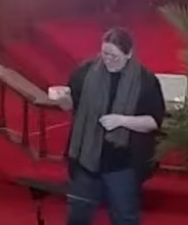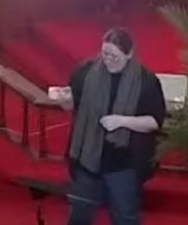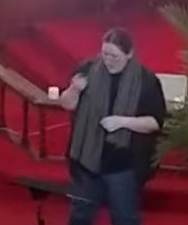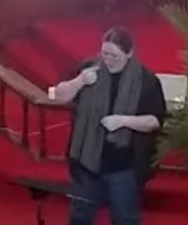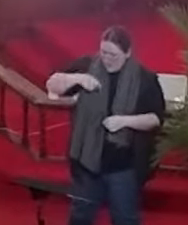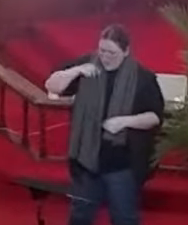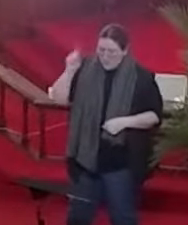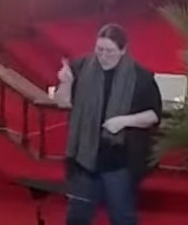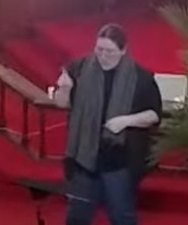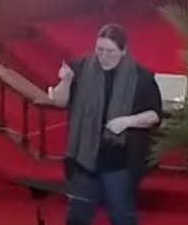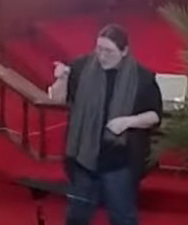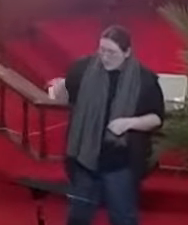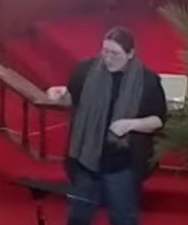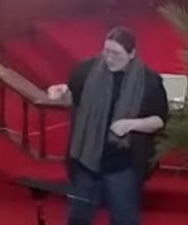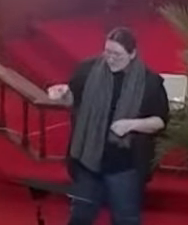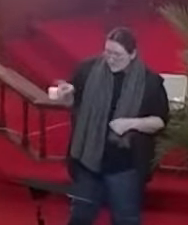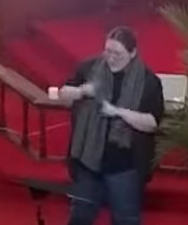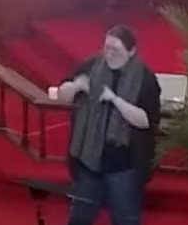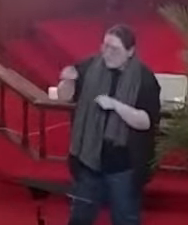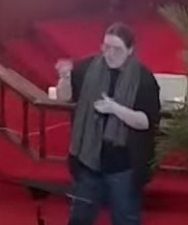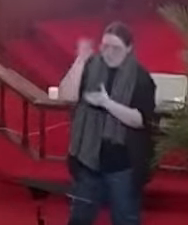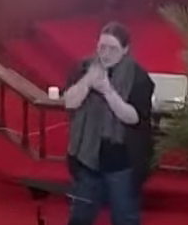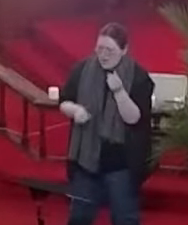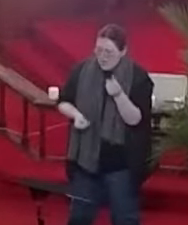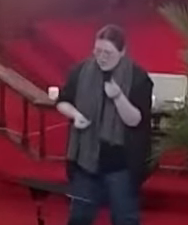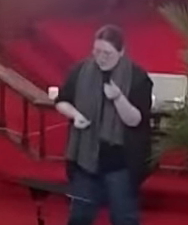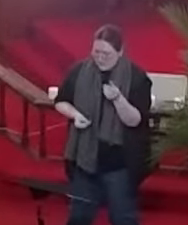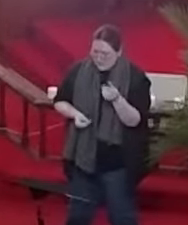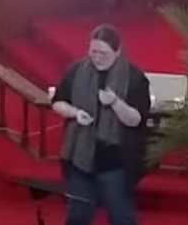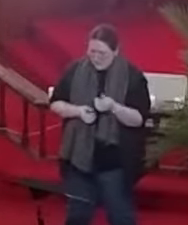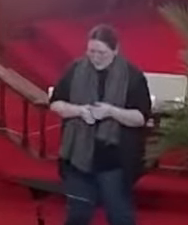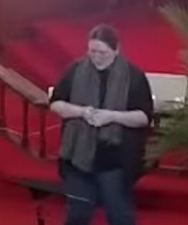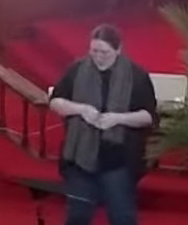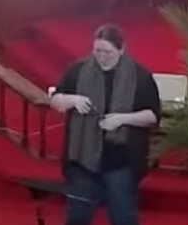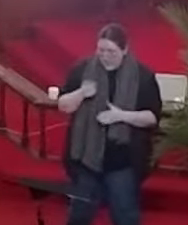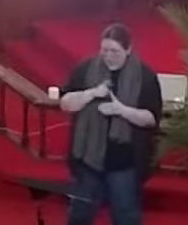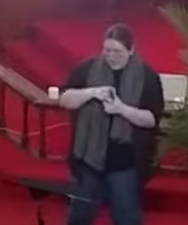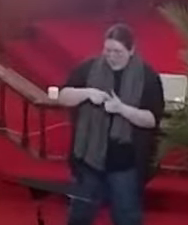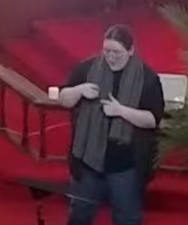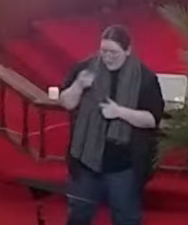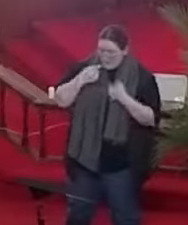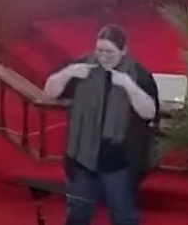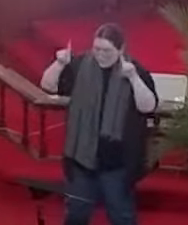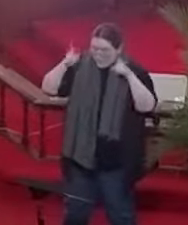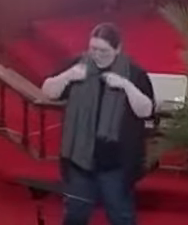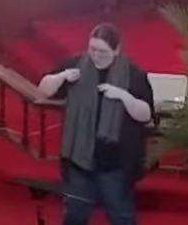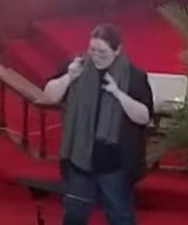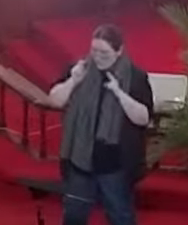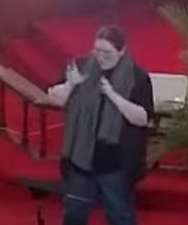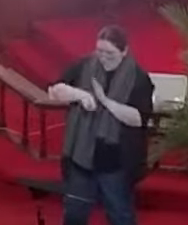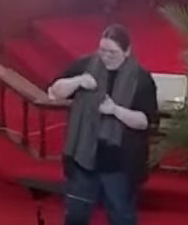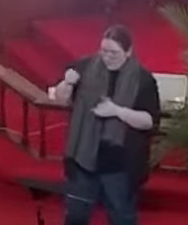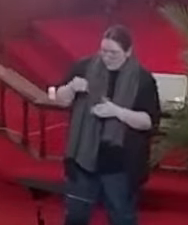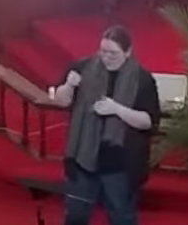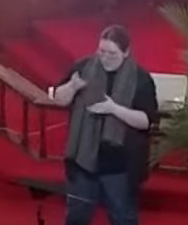We were where He was, but He was gone. Then at last we found Him here in this garden.